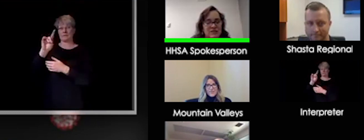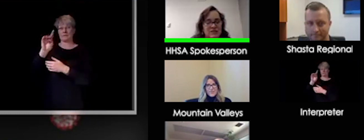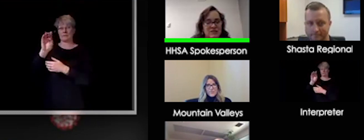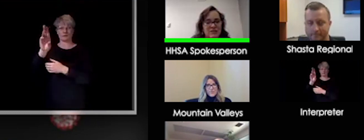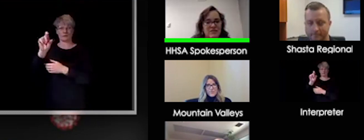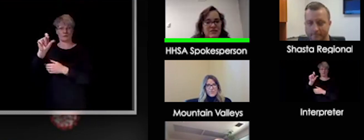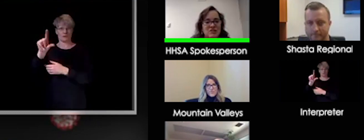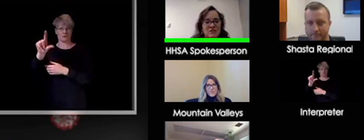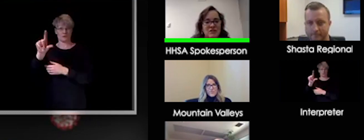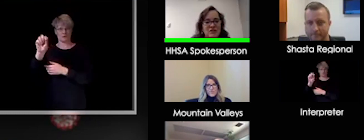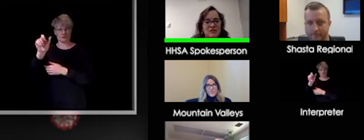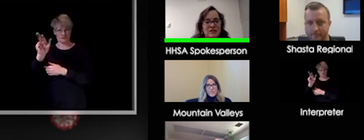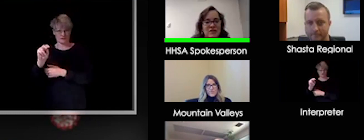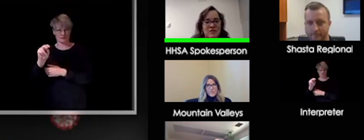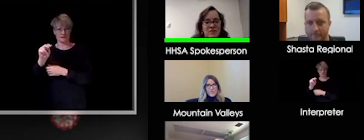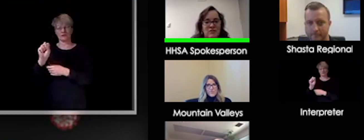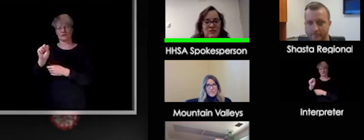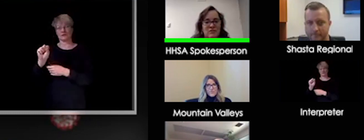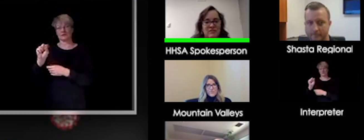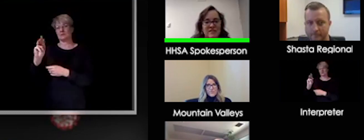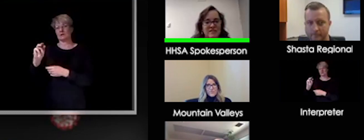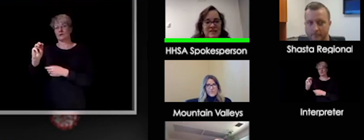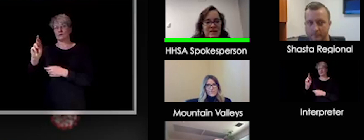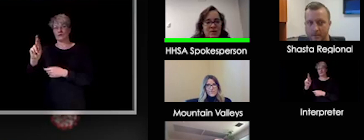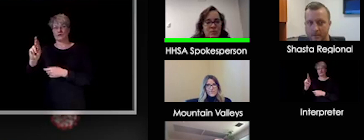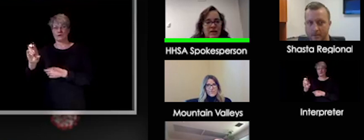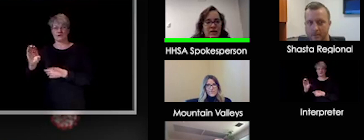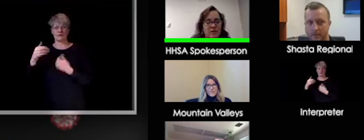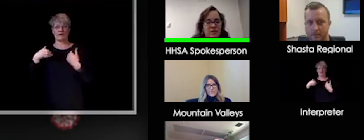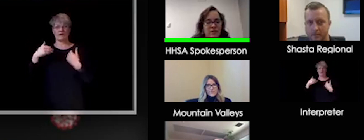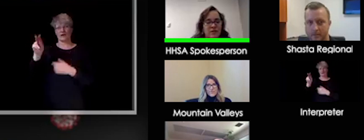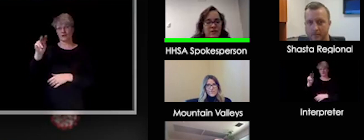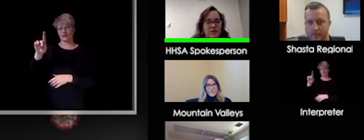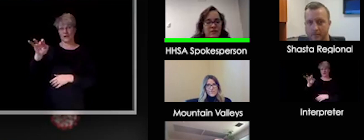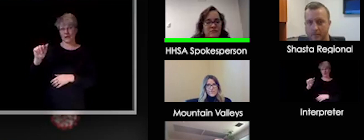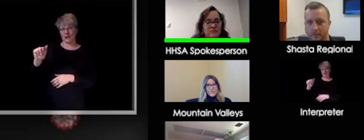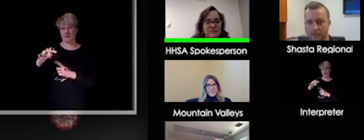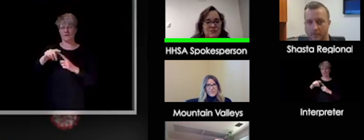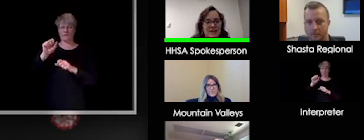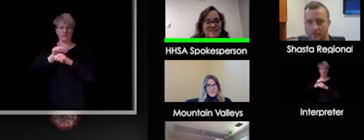Medical Center. We’ve got Jennifer Andrea from Mountain Valleys. We have Valerie Lakey,